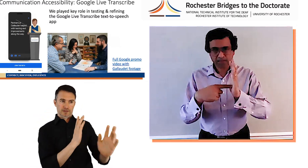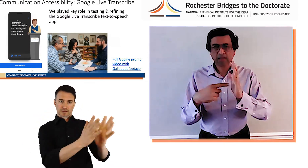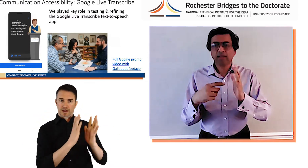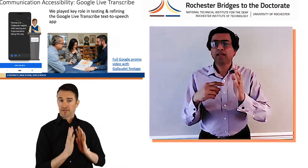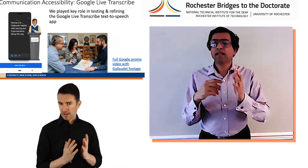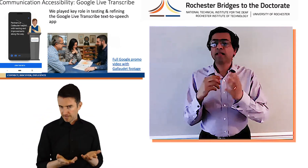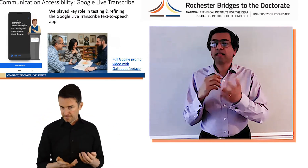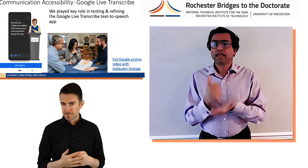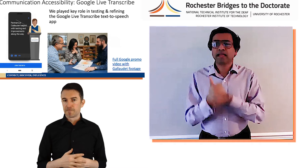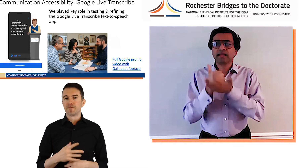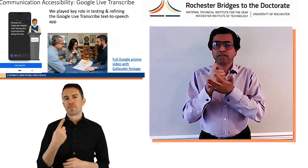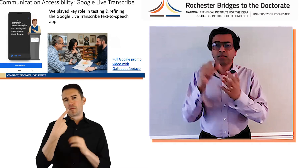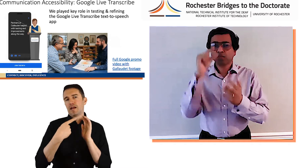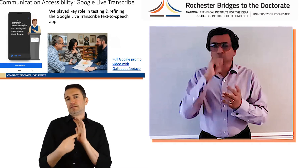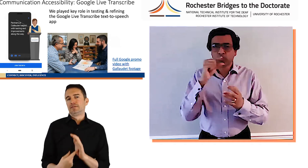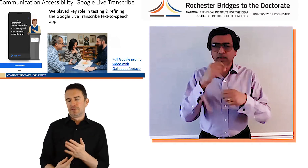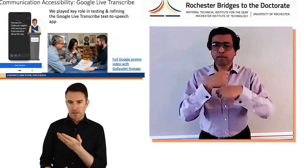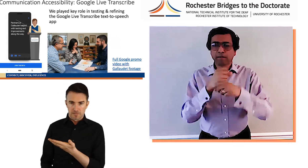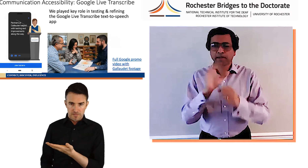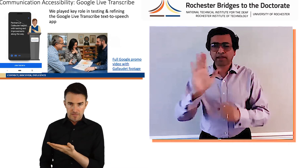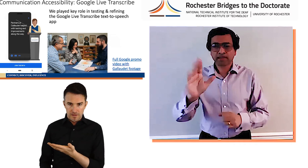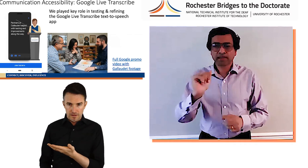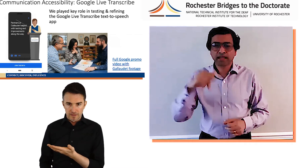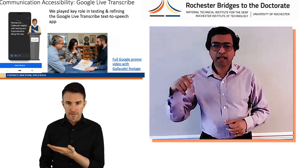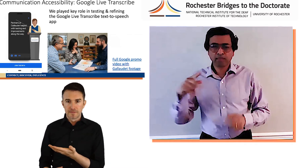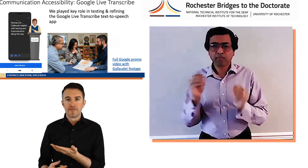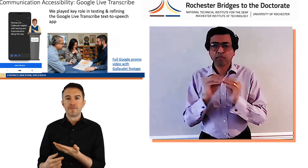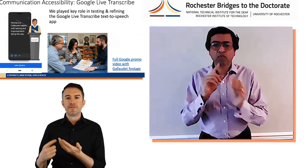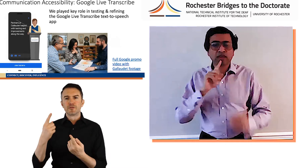One example is I helped Google make their apps more deaf-friendly.